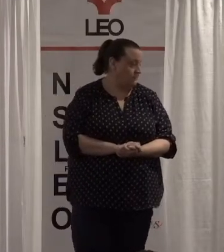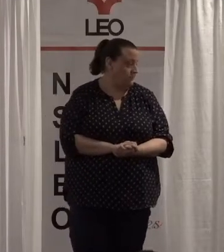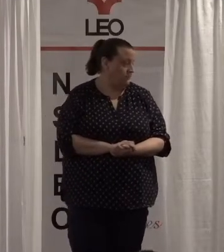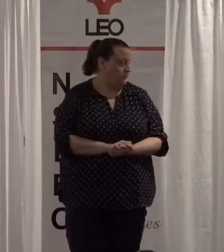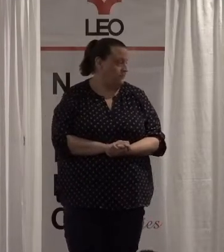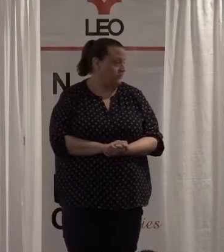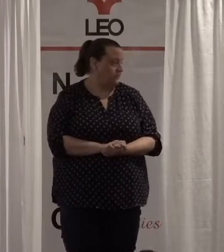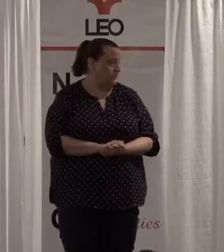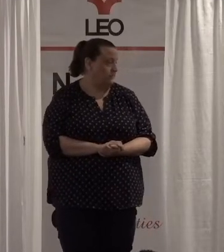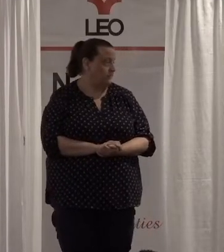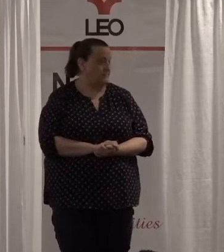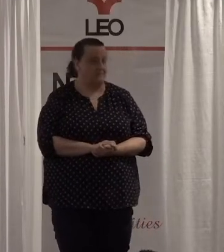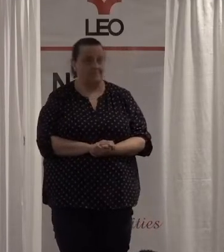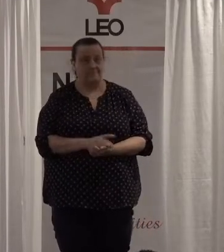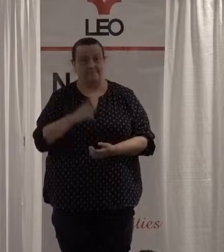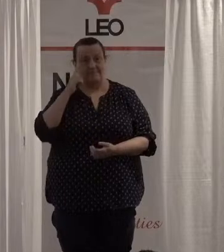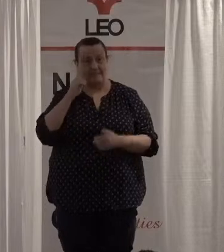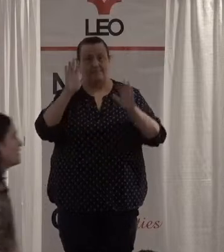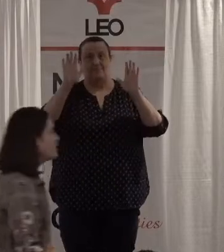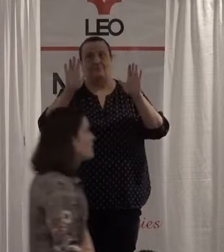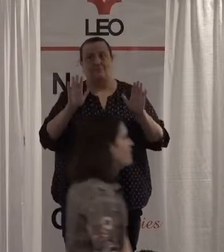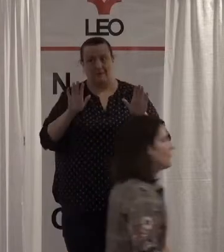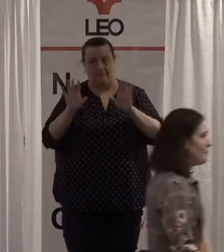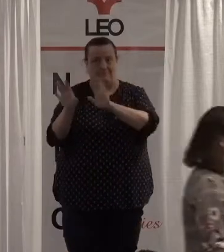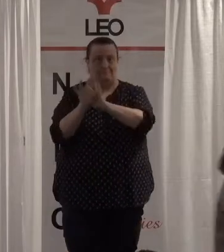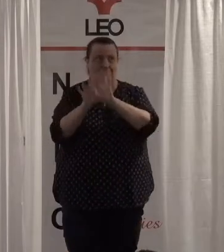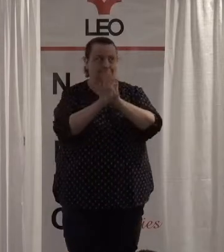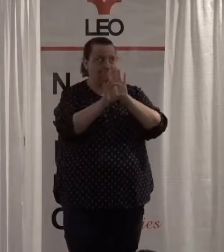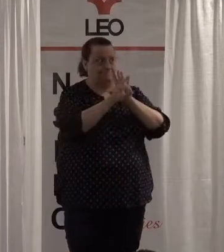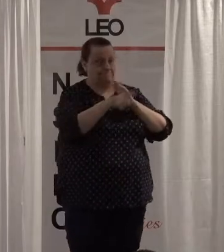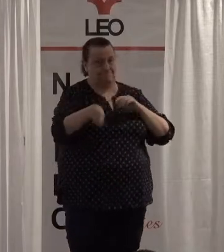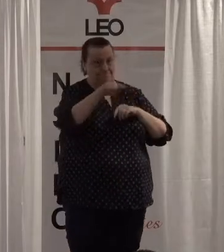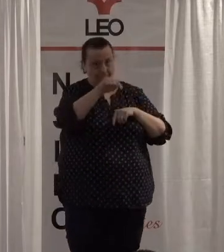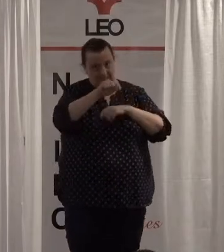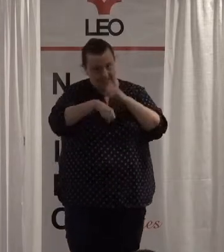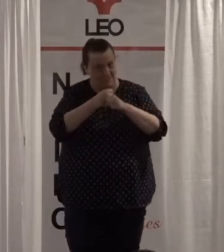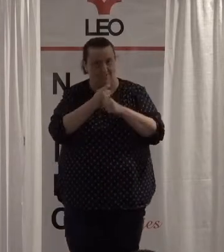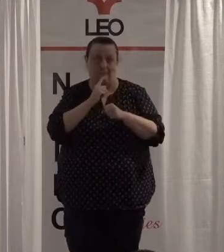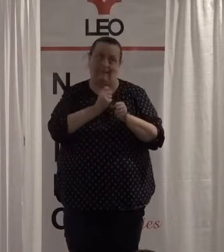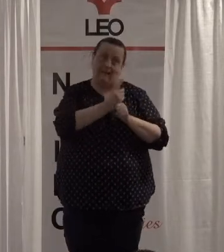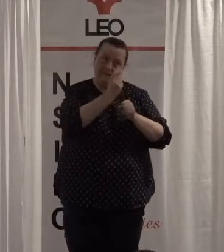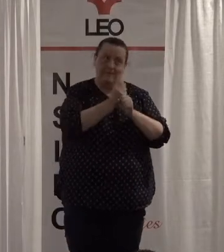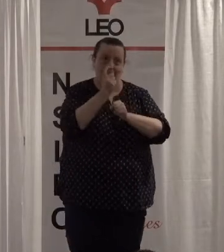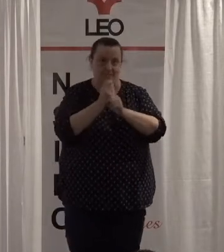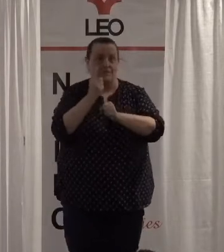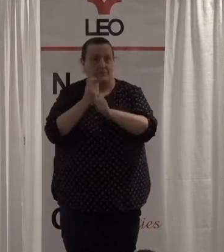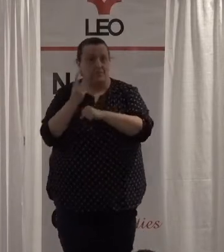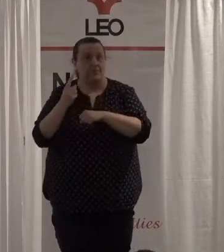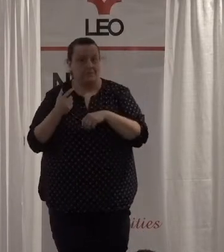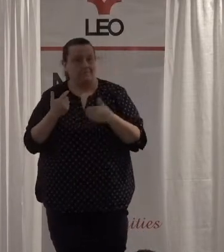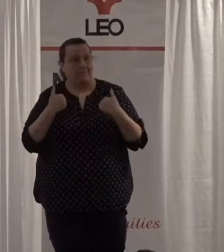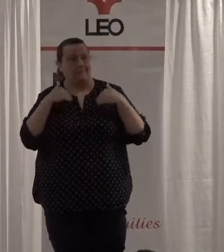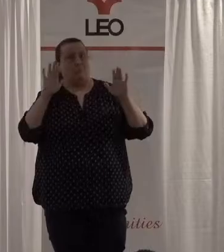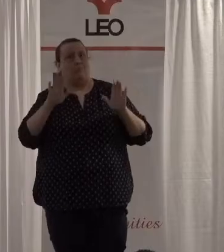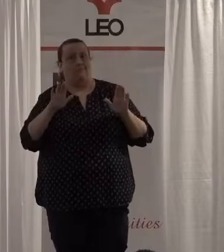I THINK WE HAVE AN INCREDIBLE ROSTER THIS YEAR, AS WE DO IN EACH YEAR THAT WE HOST THESE -- THIS LUNCHEON.